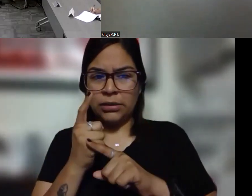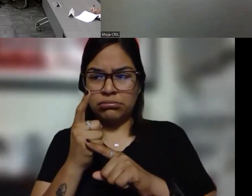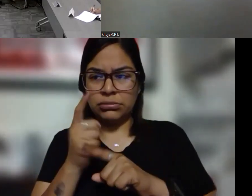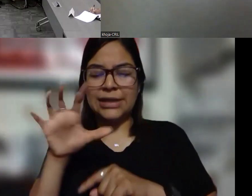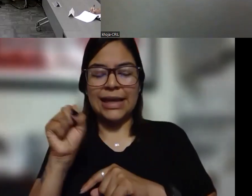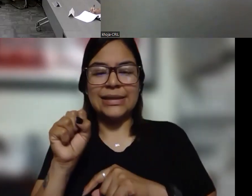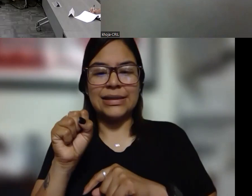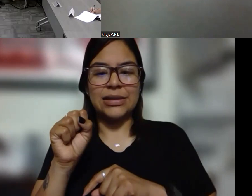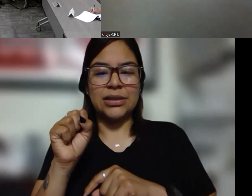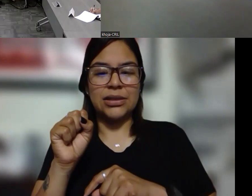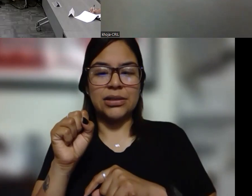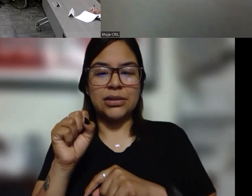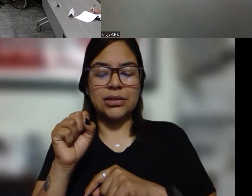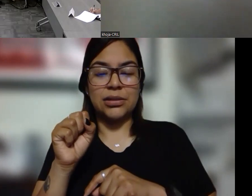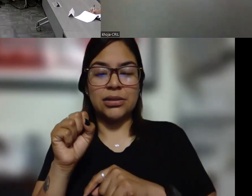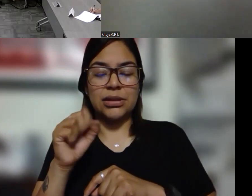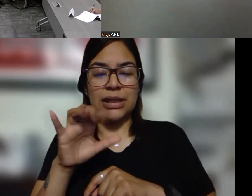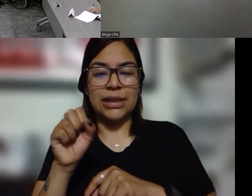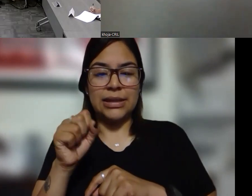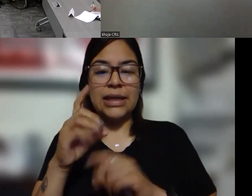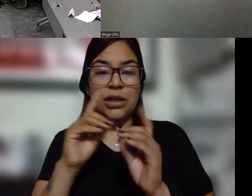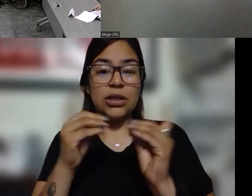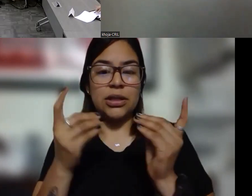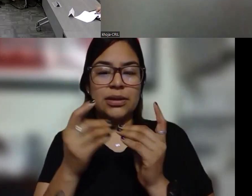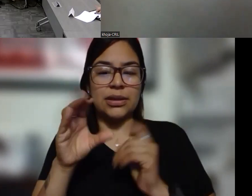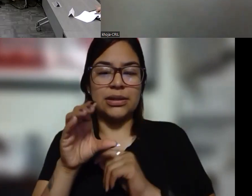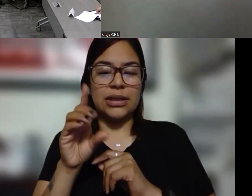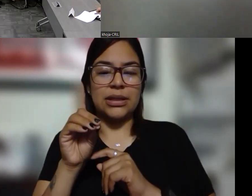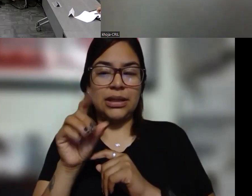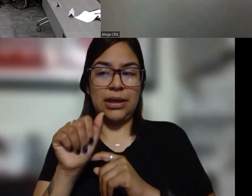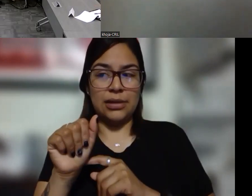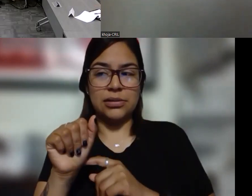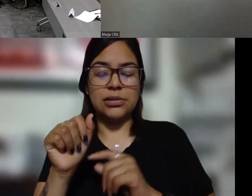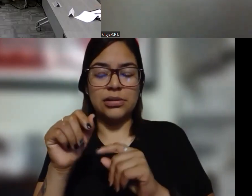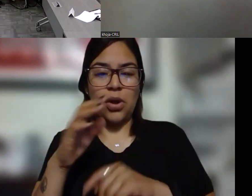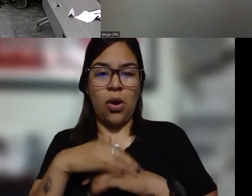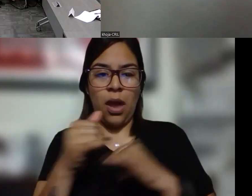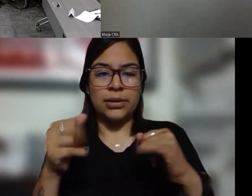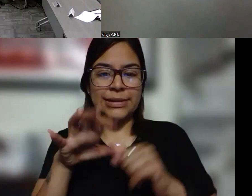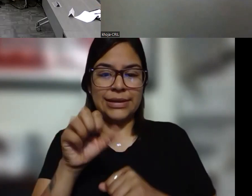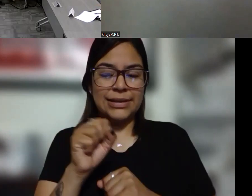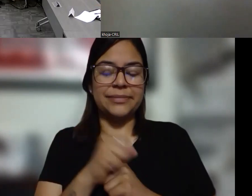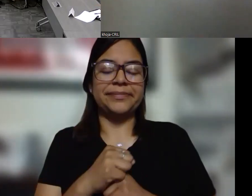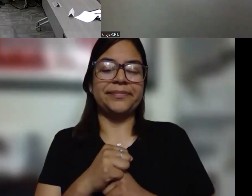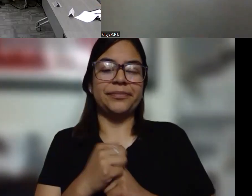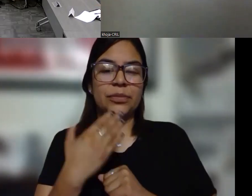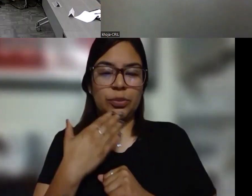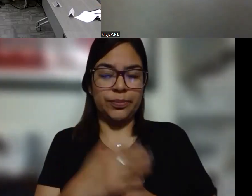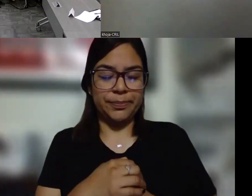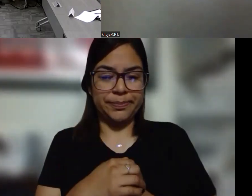it's on on um the Department's website cda's website okay thank you sure great